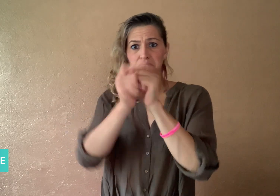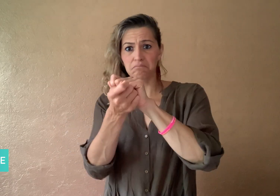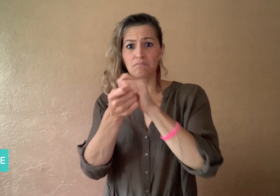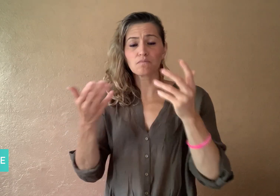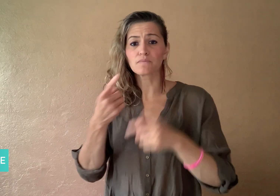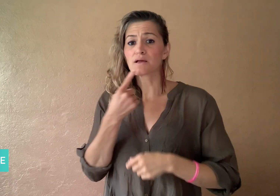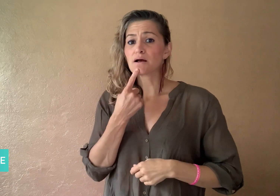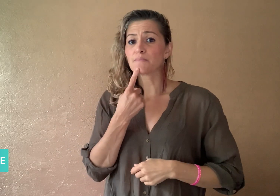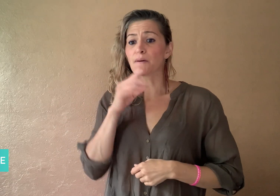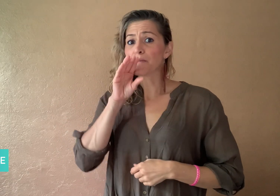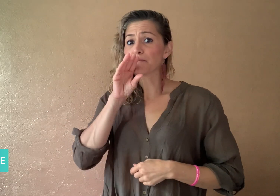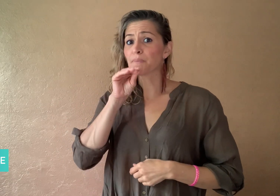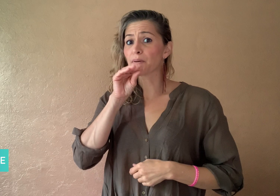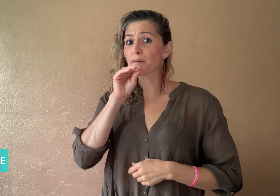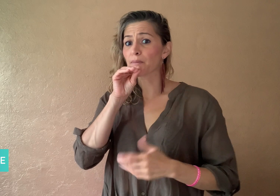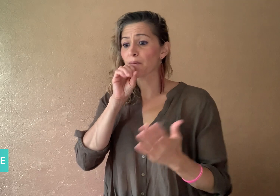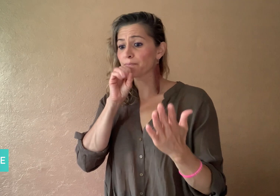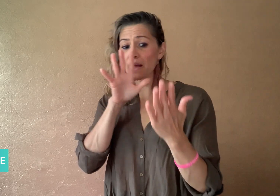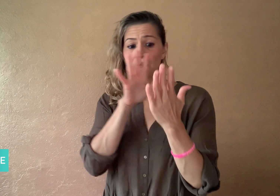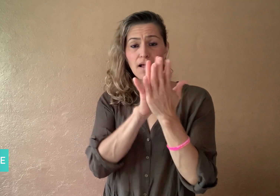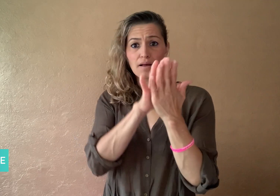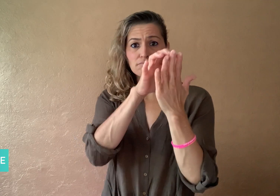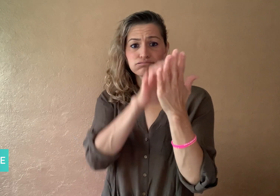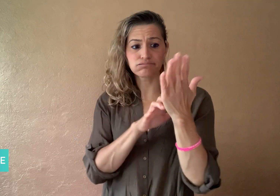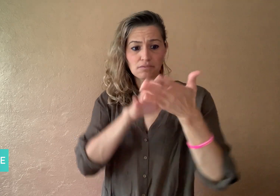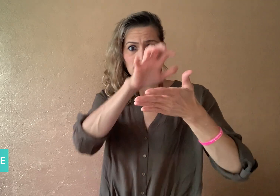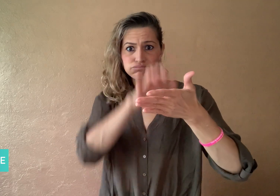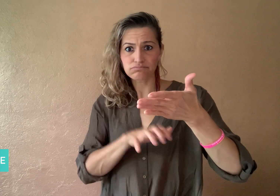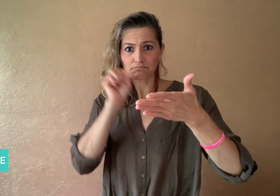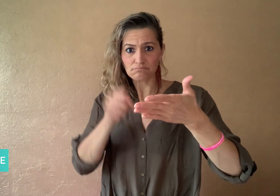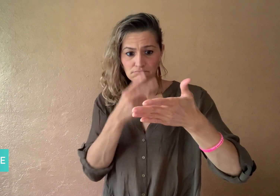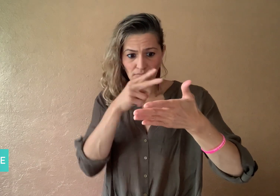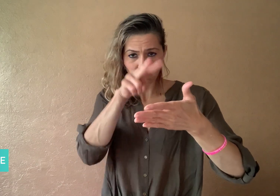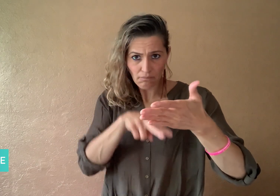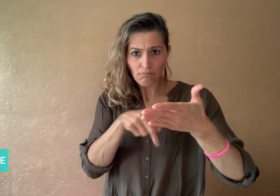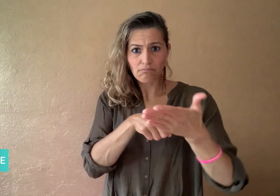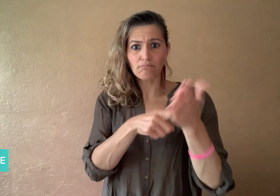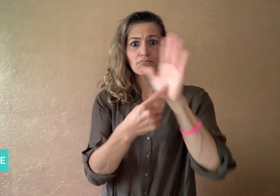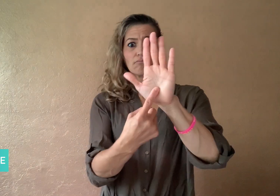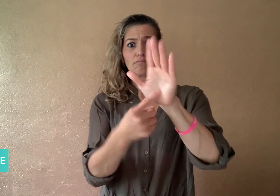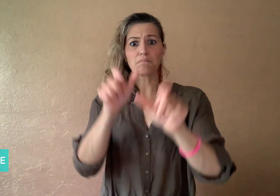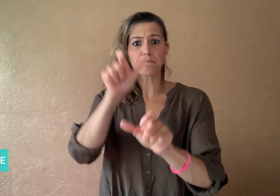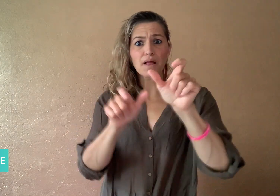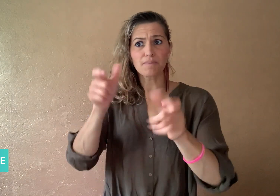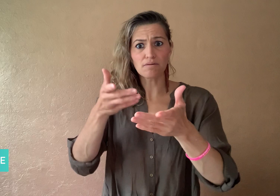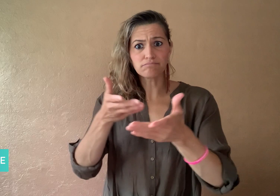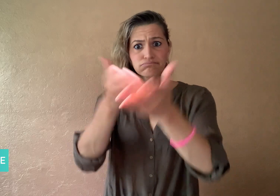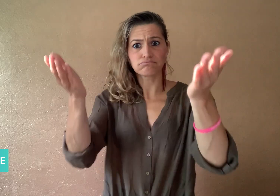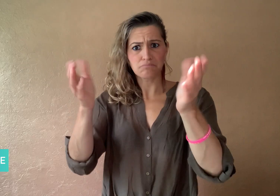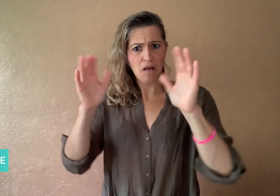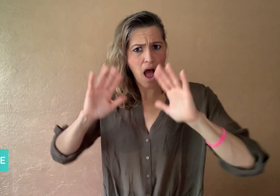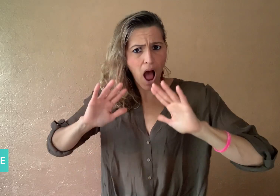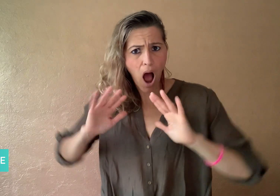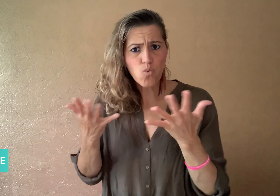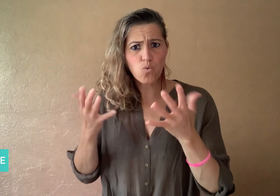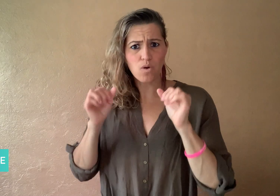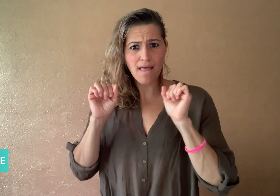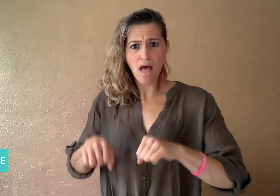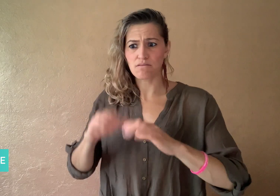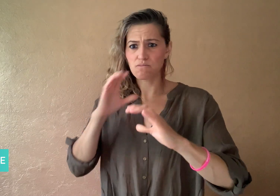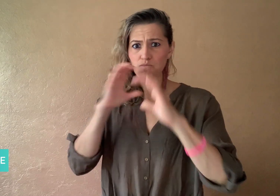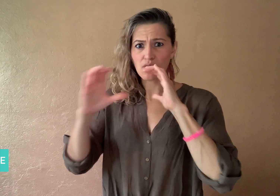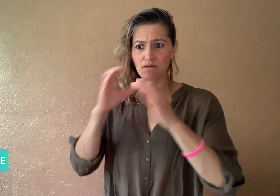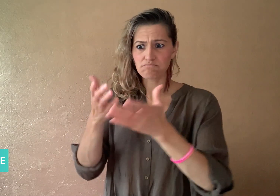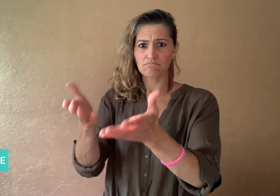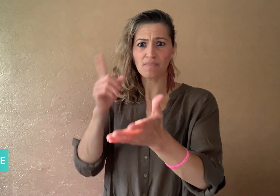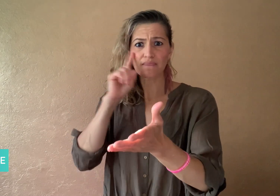to show people how to communicate with Deaf people